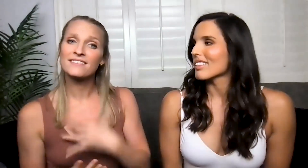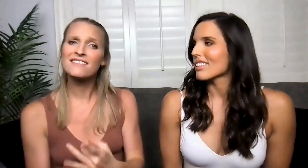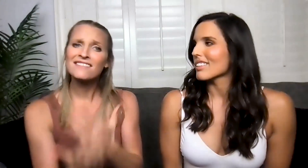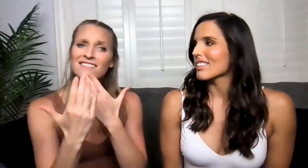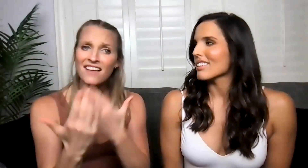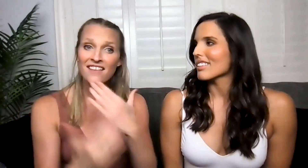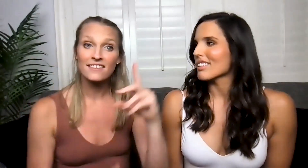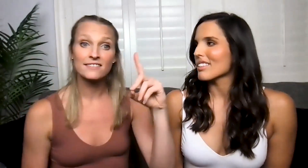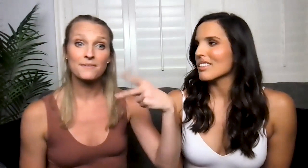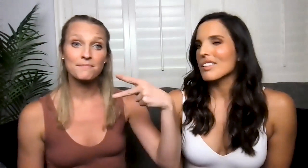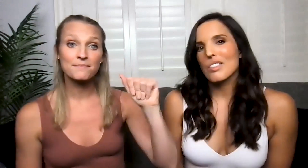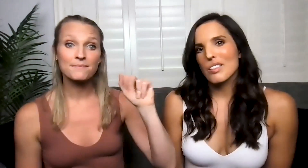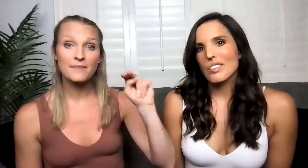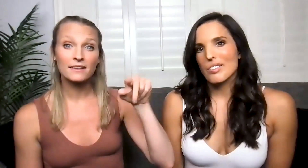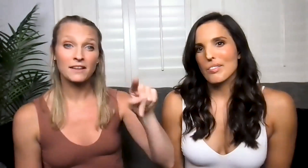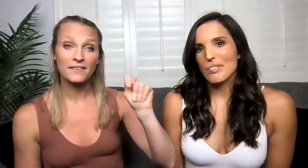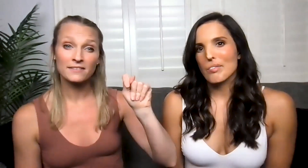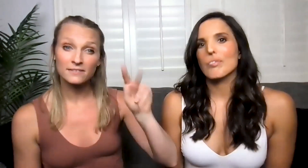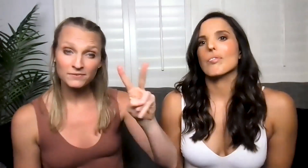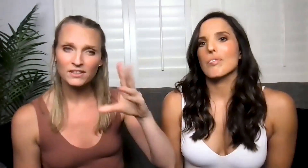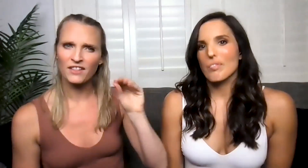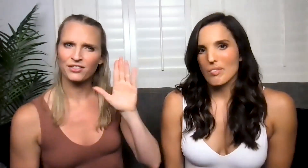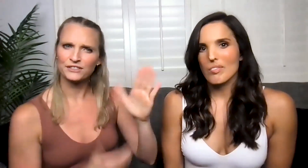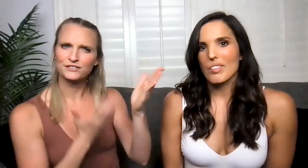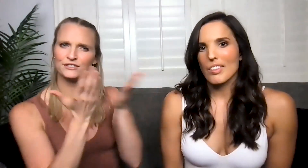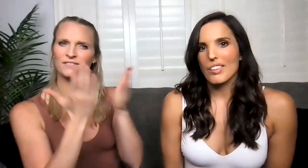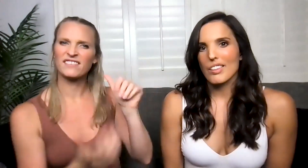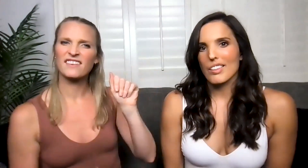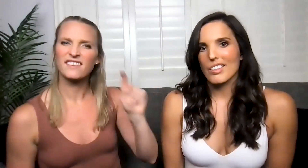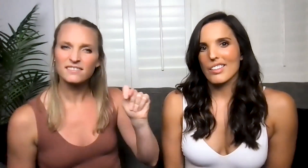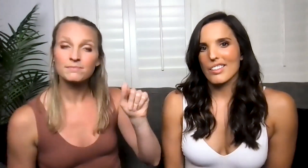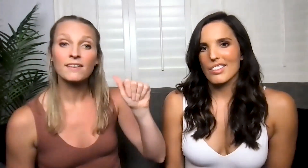We would like to thank DPAN.tv and their services